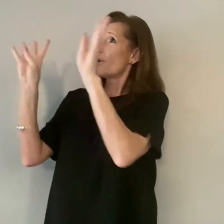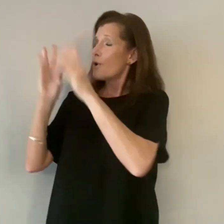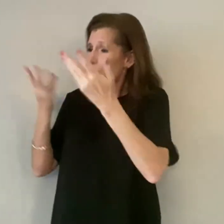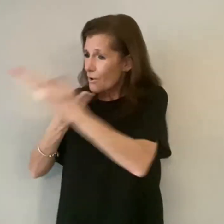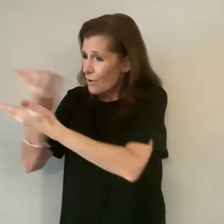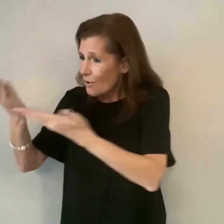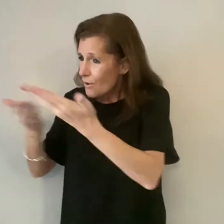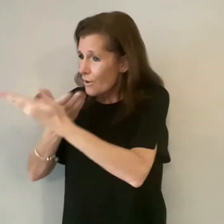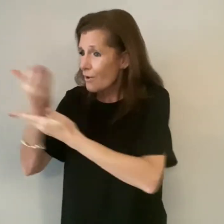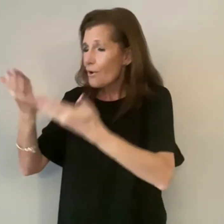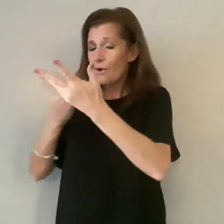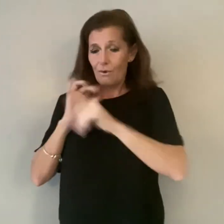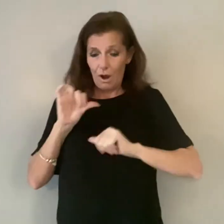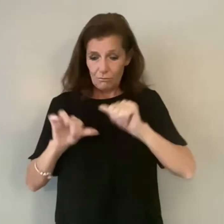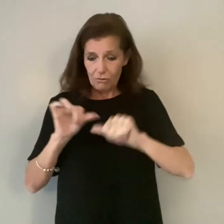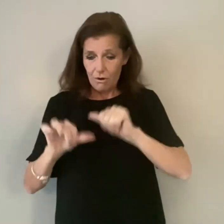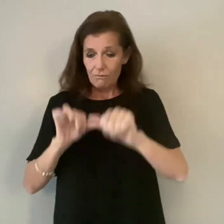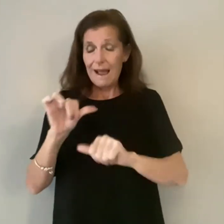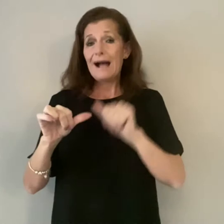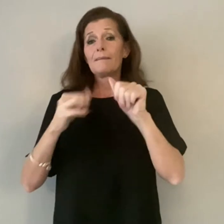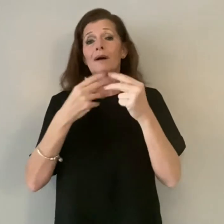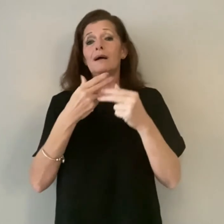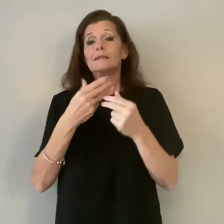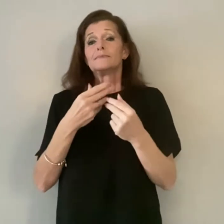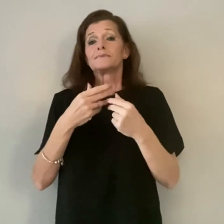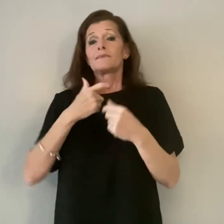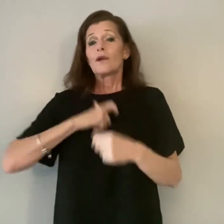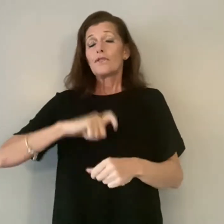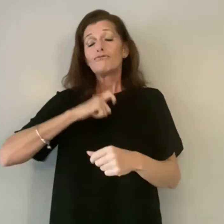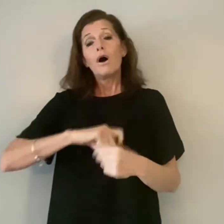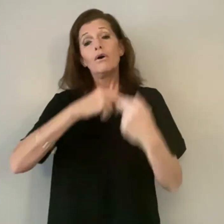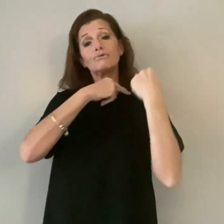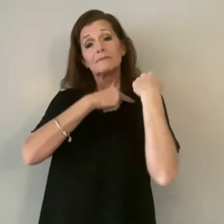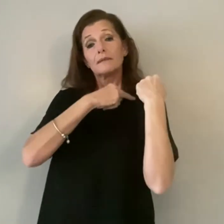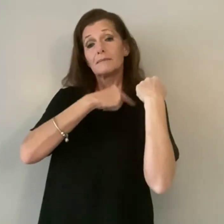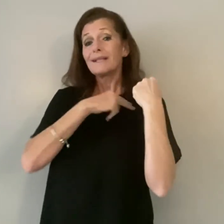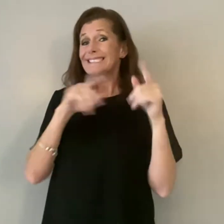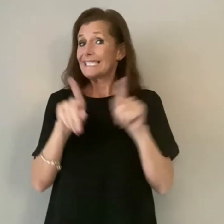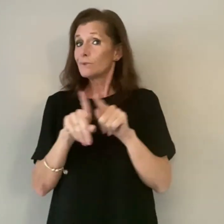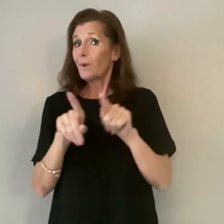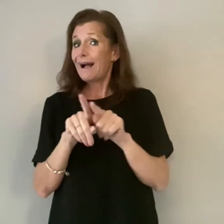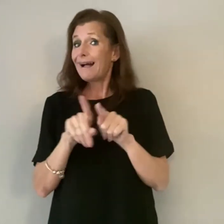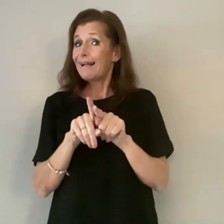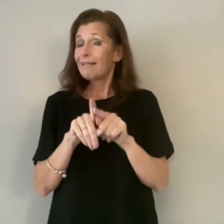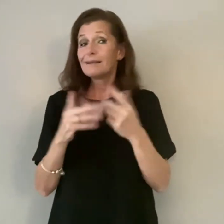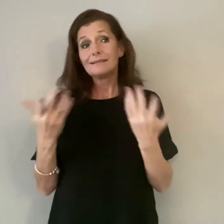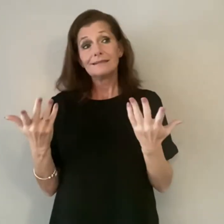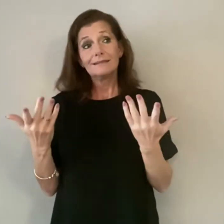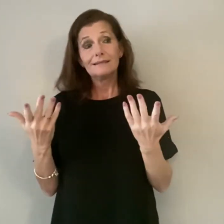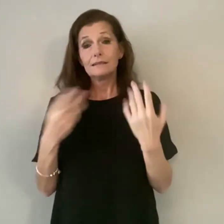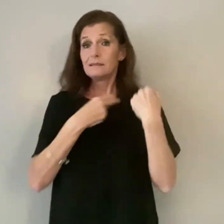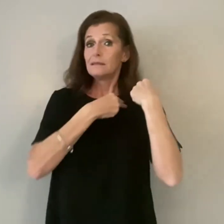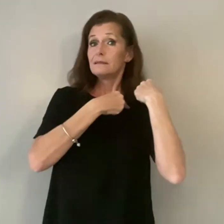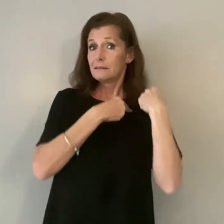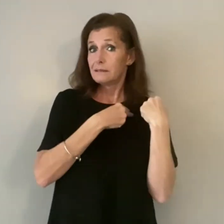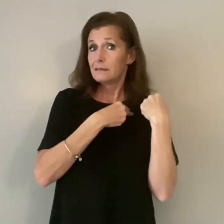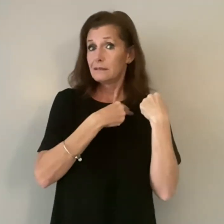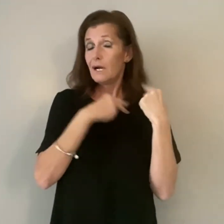and through your program. And obviously the role and the responsibilities of board members are also quite well. They're quite onerous, aren't they,